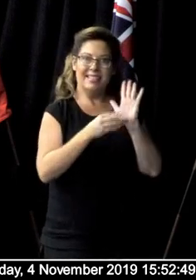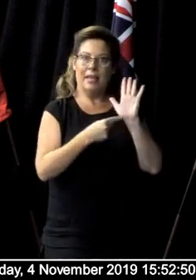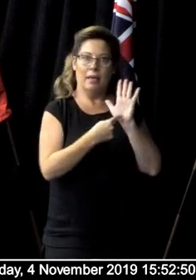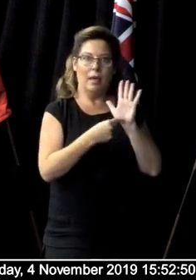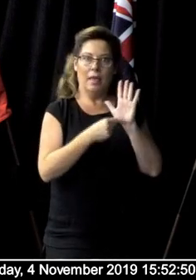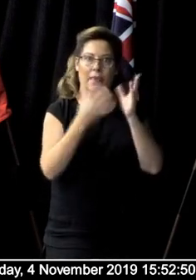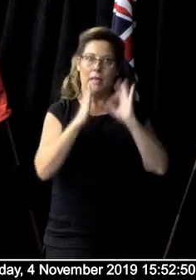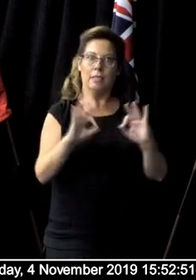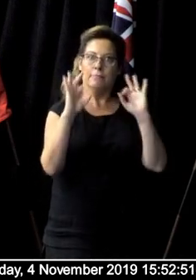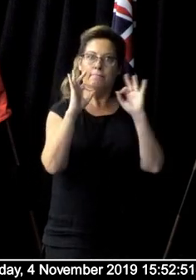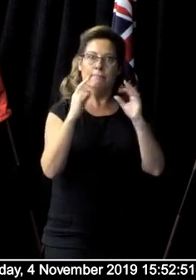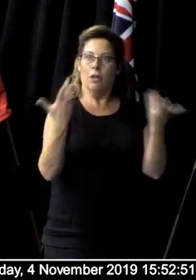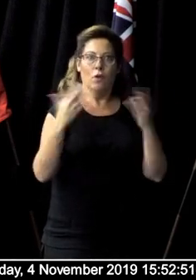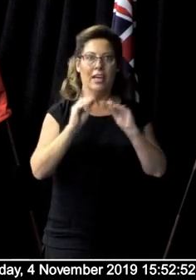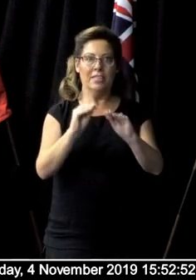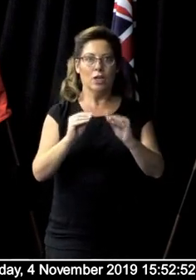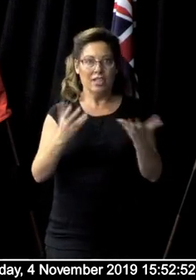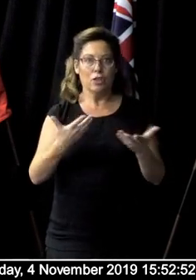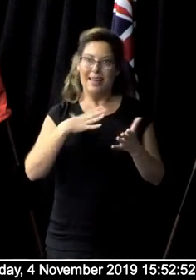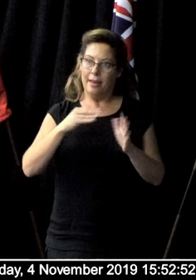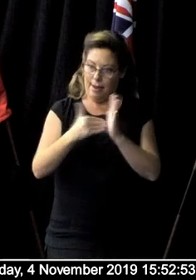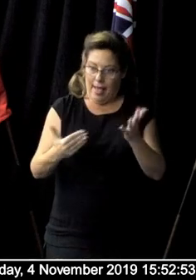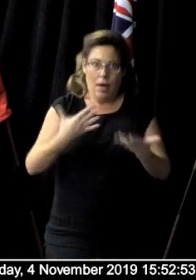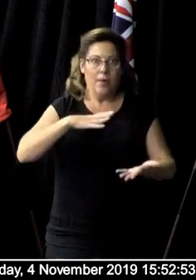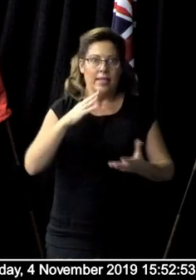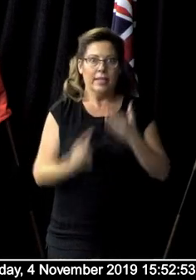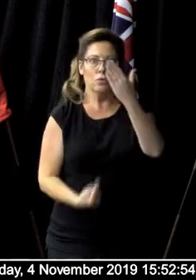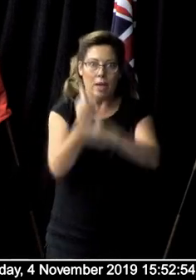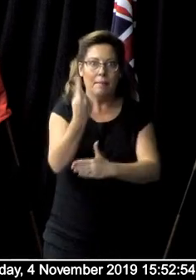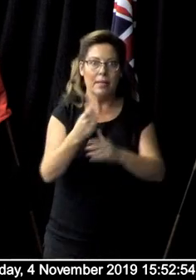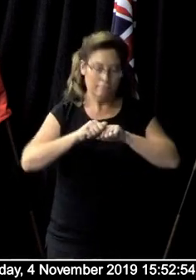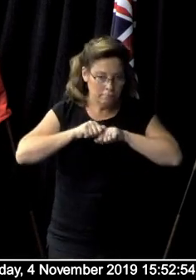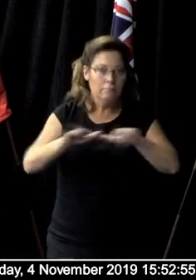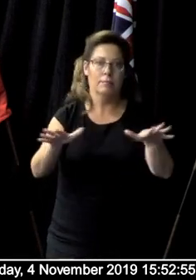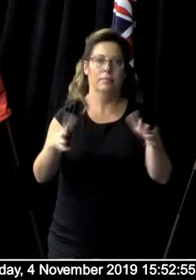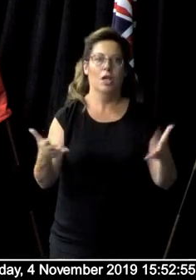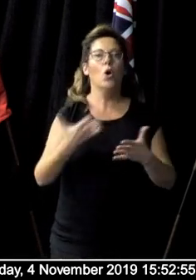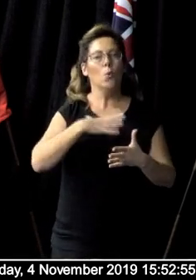It needs to happen and we all need to learn from each other.